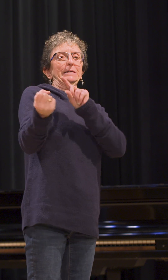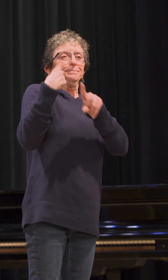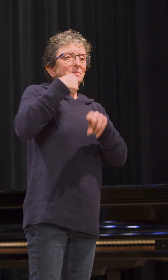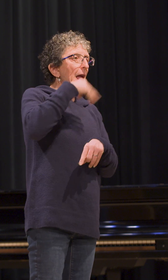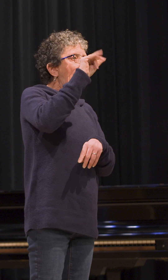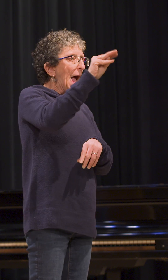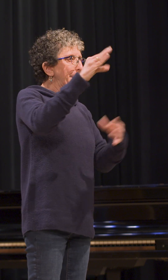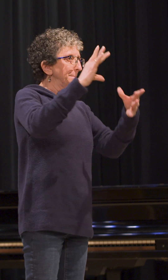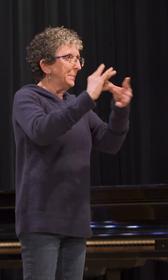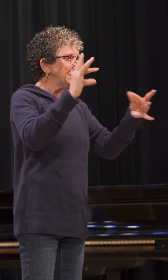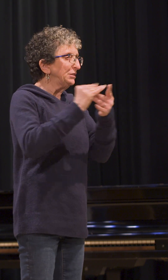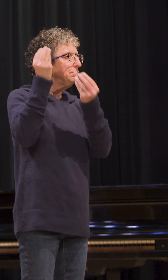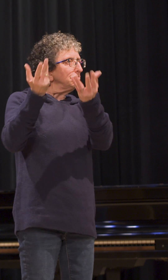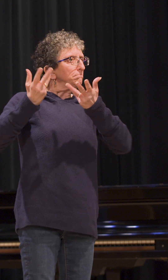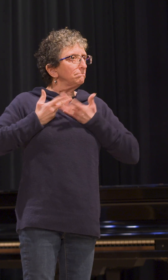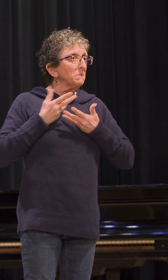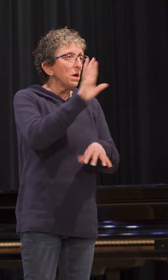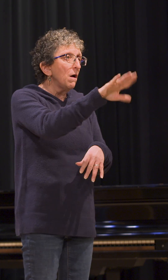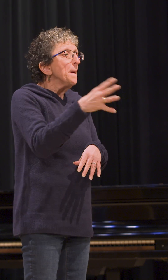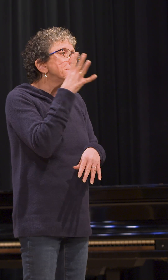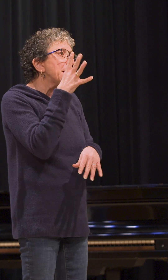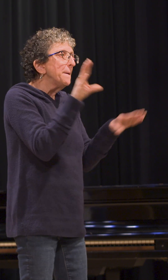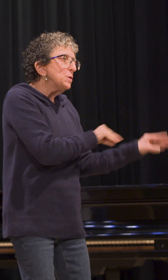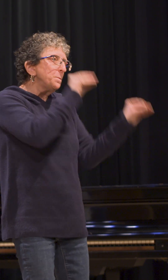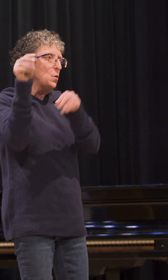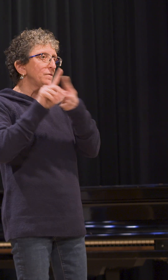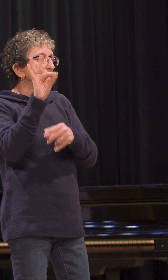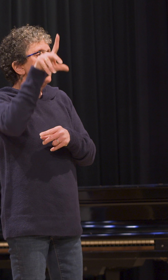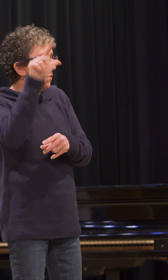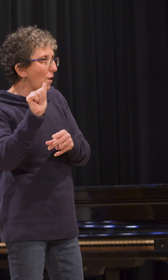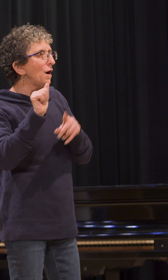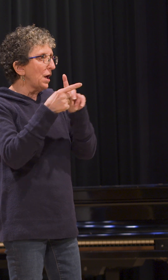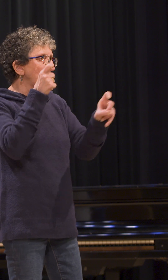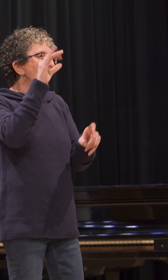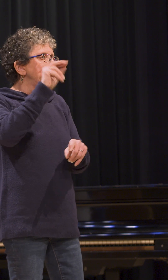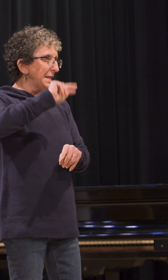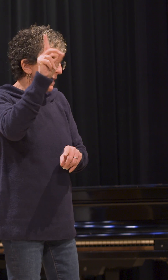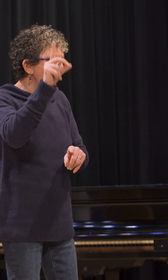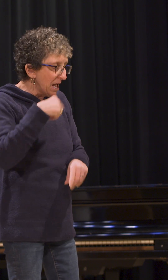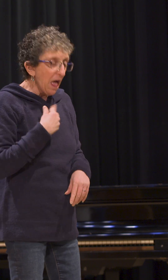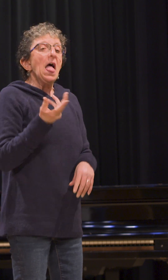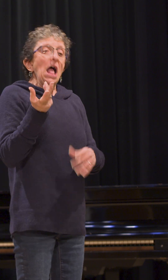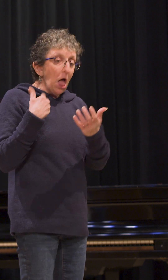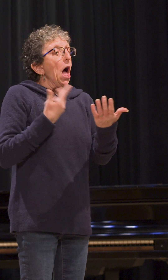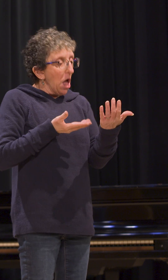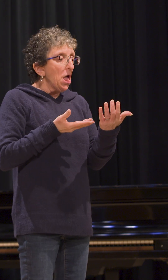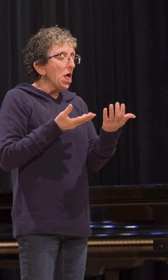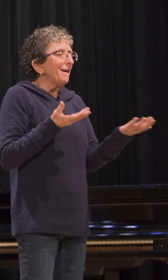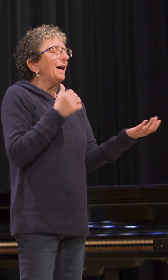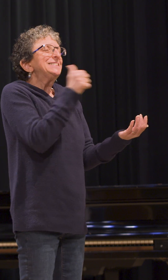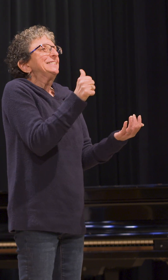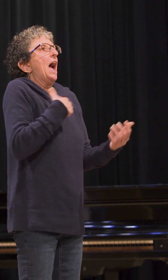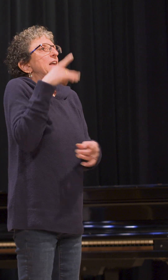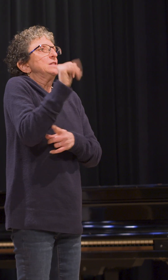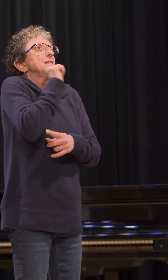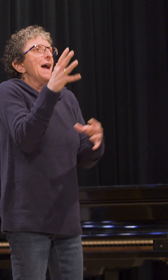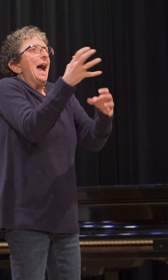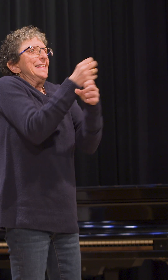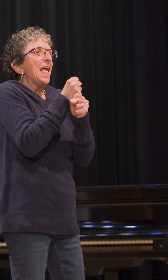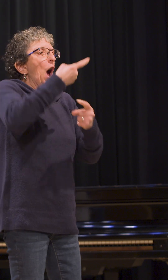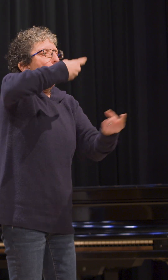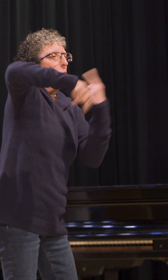Facebook. She sent me a direct message and said "Mom moved to Florida from Maryland— excuse me,